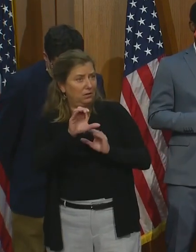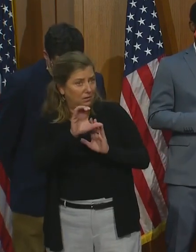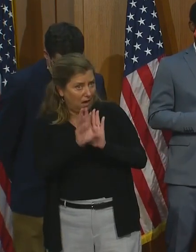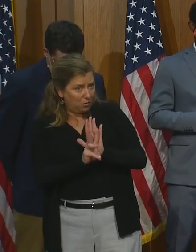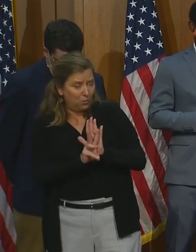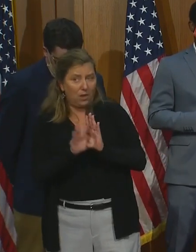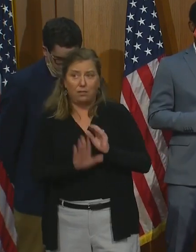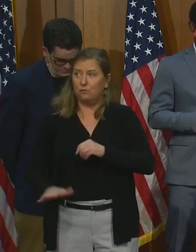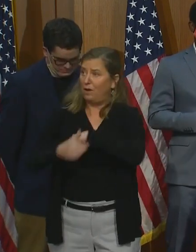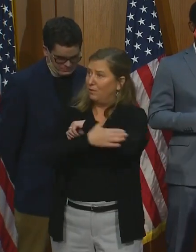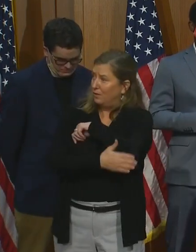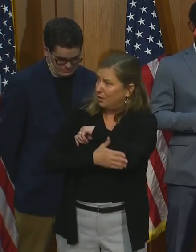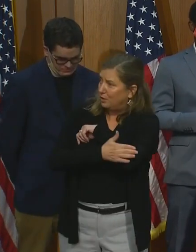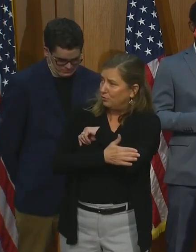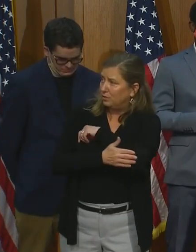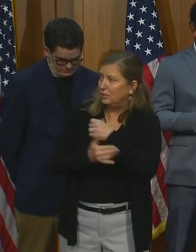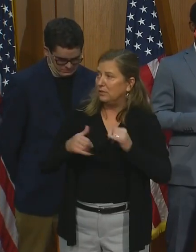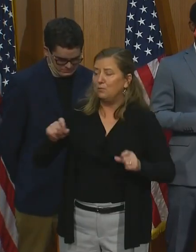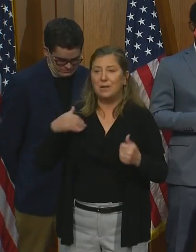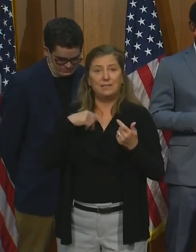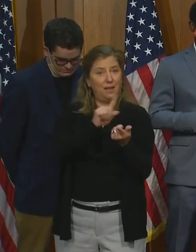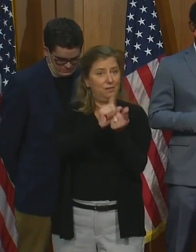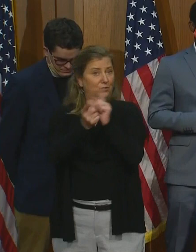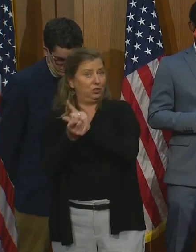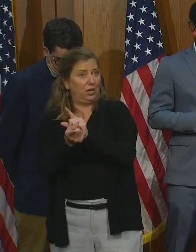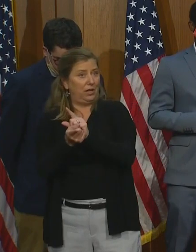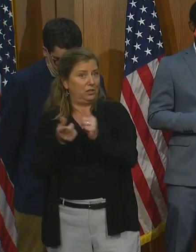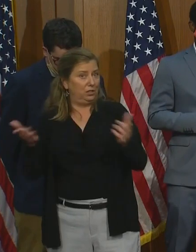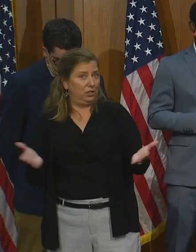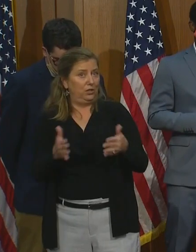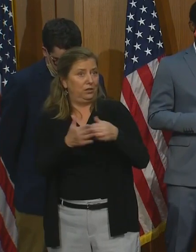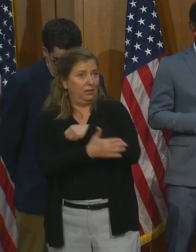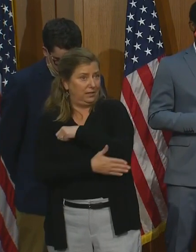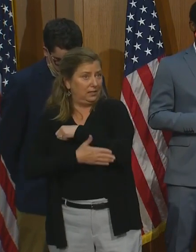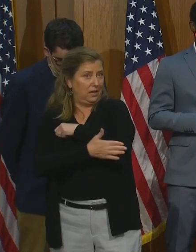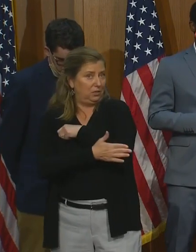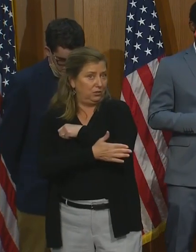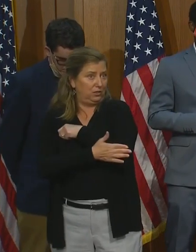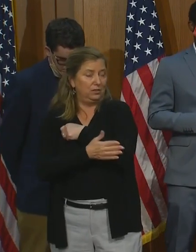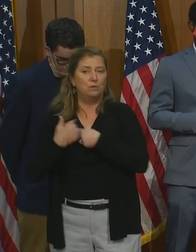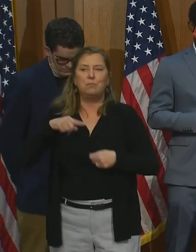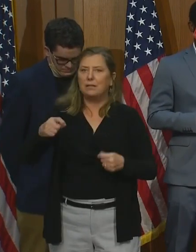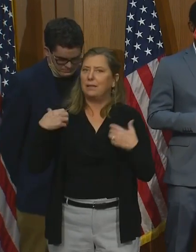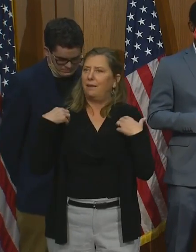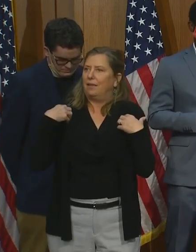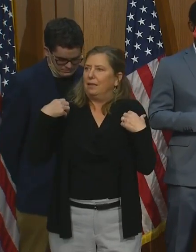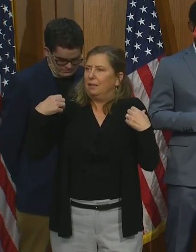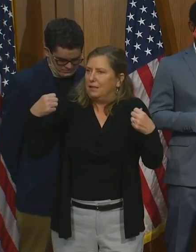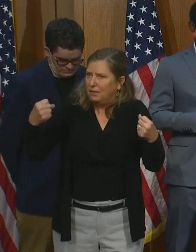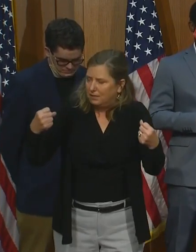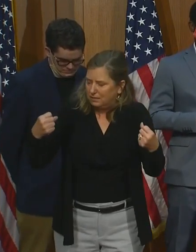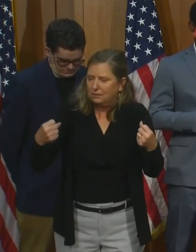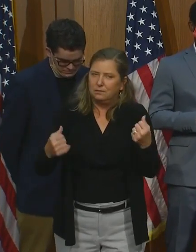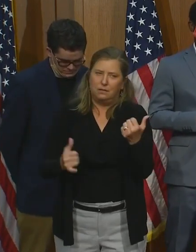EXIST IN OUR COMMONWEALTH AND IN THIS COUNTRY. WE STILL NEED